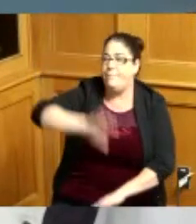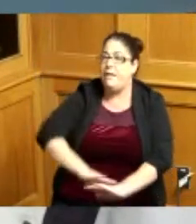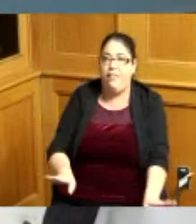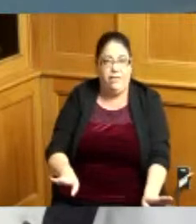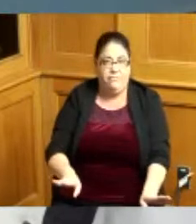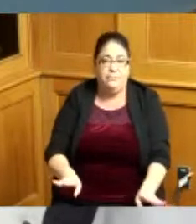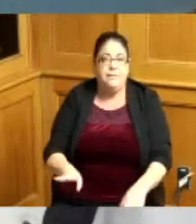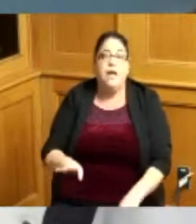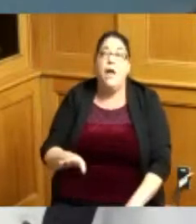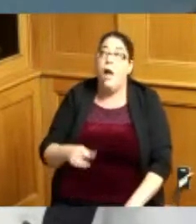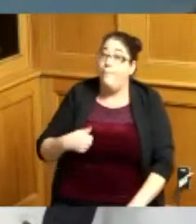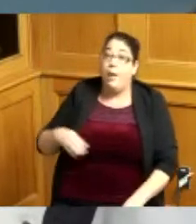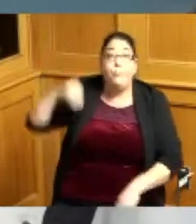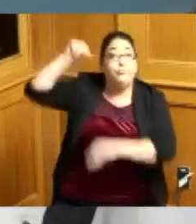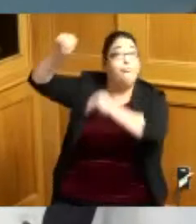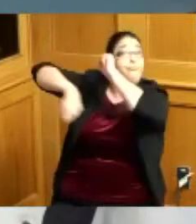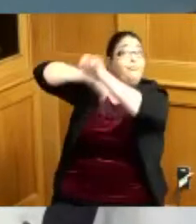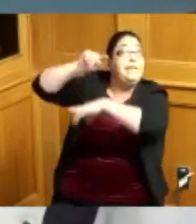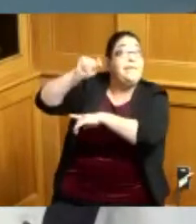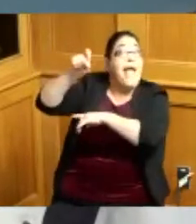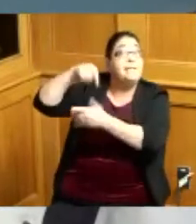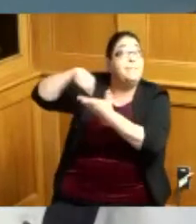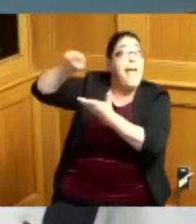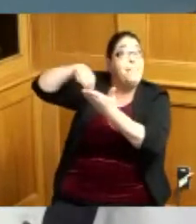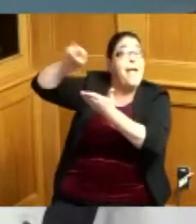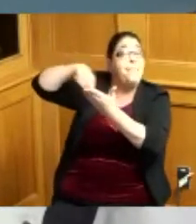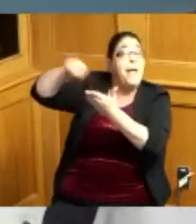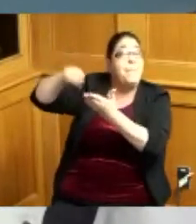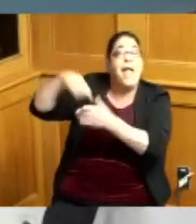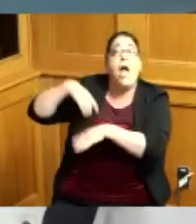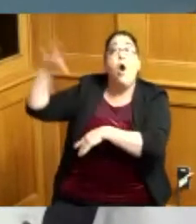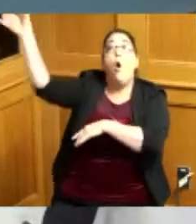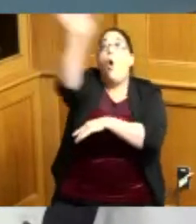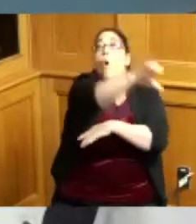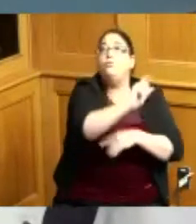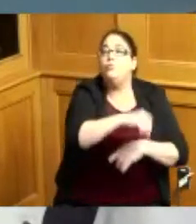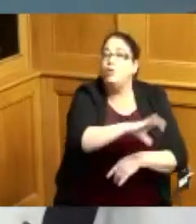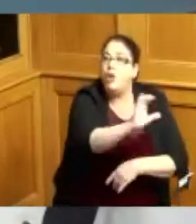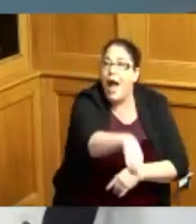money been going to Washington we don't want it to go to Chicago and go to Michigan and all that